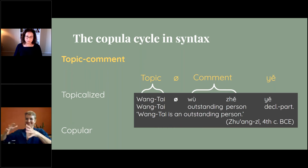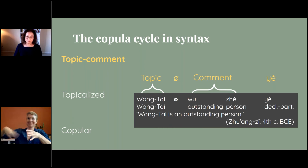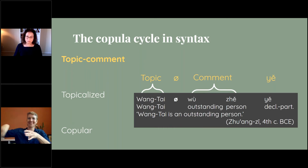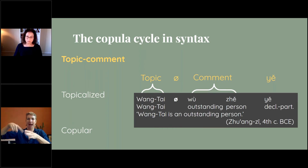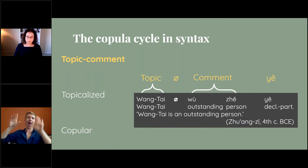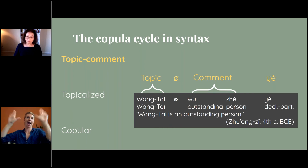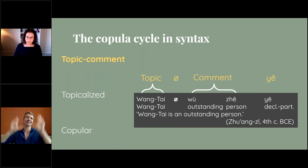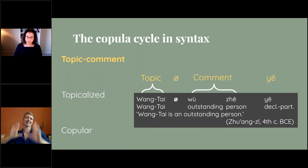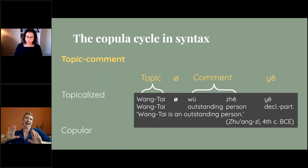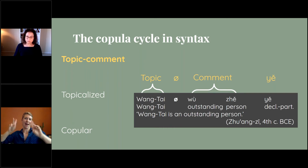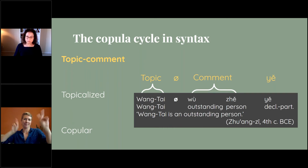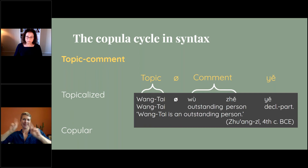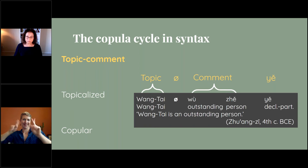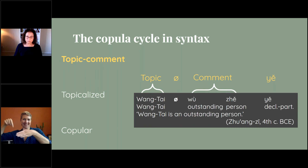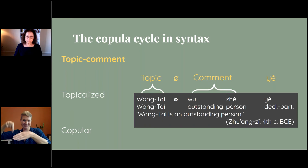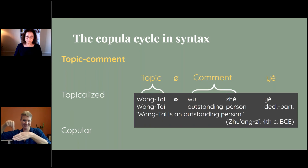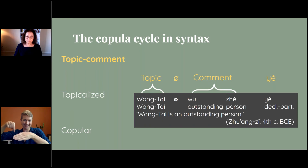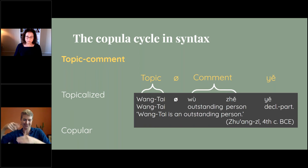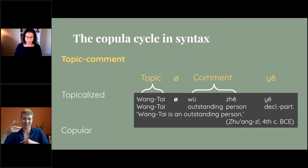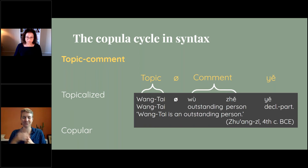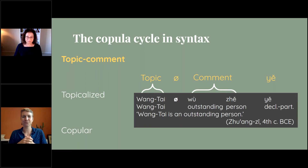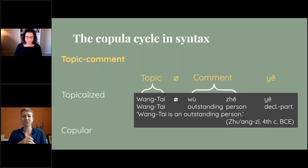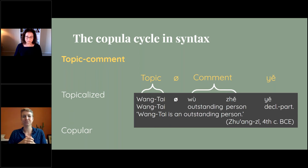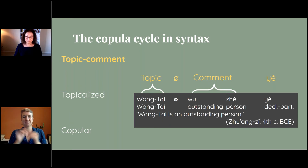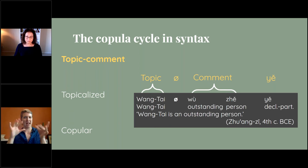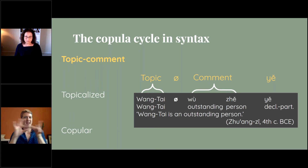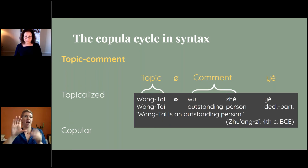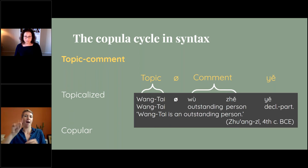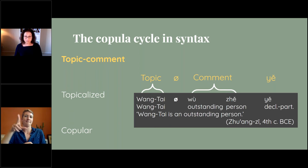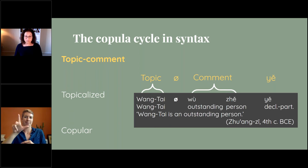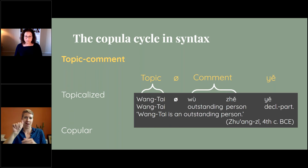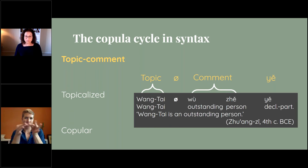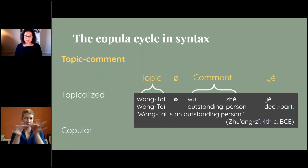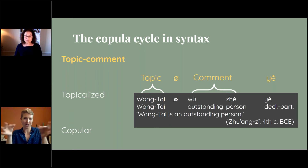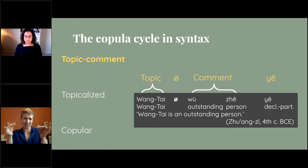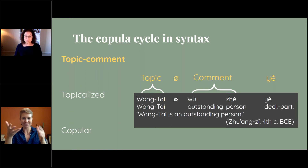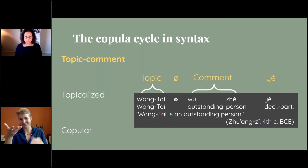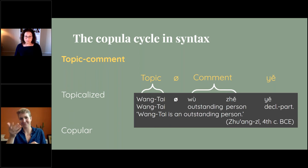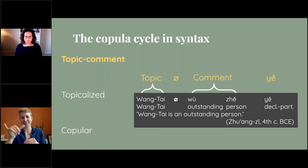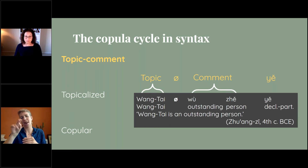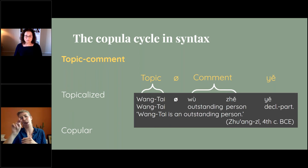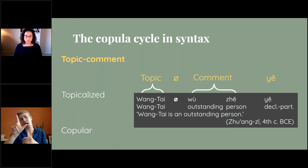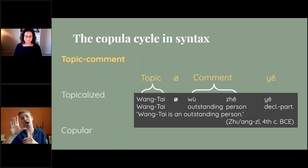So, we know that Wang-Tai then belongs to the set of outstanding people.